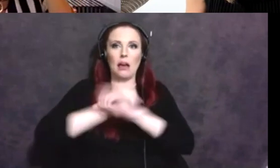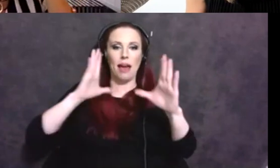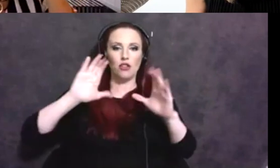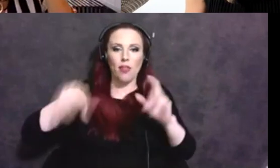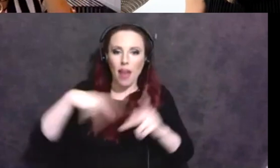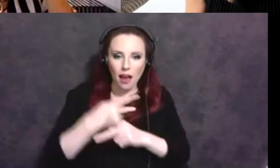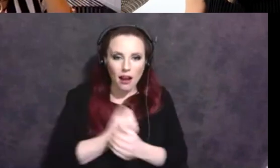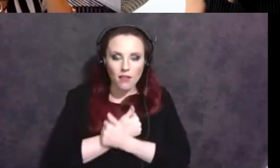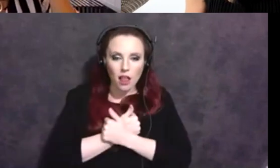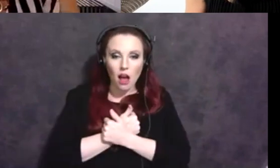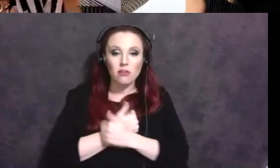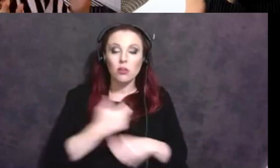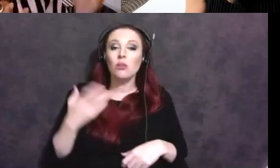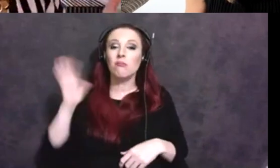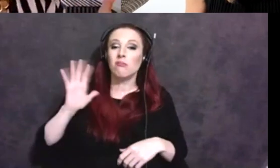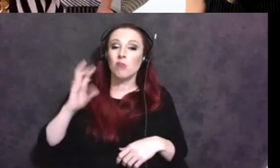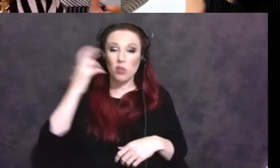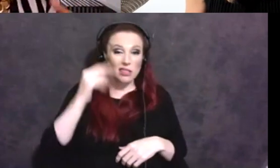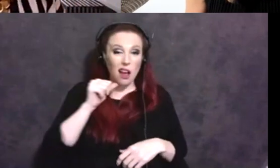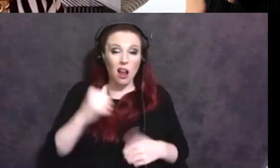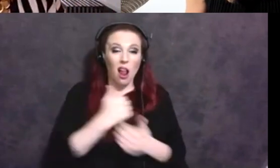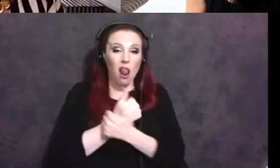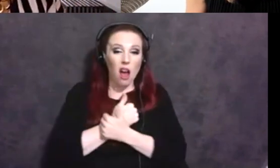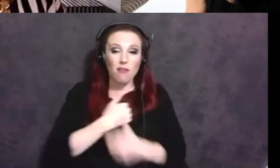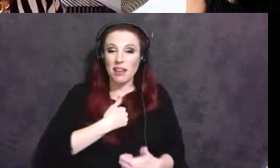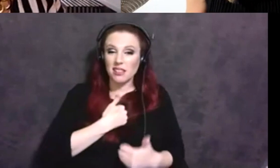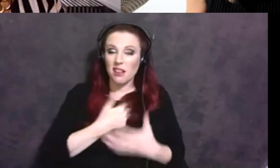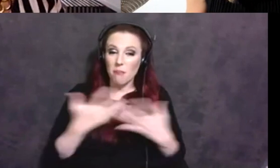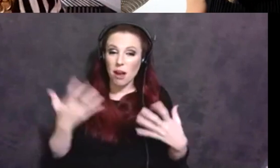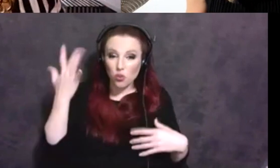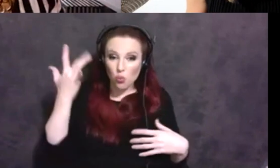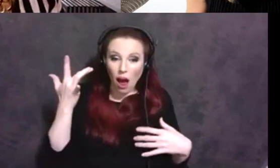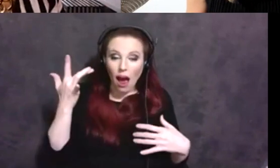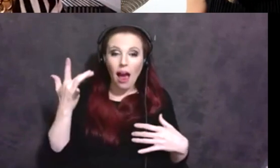come so far and done such a good job healing because the way I love myself I would never